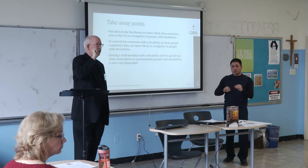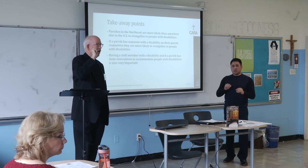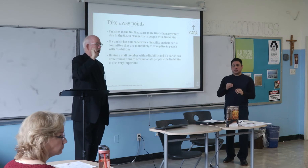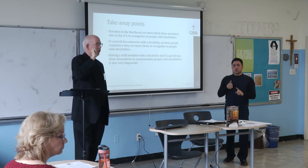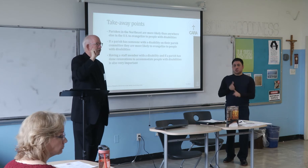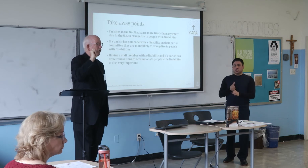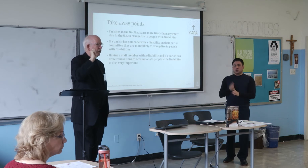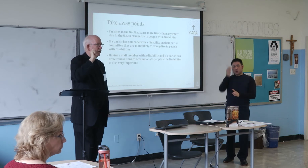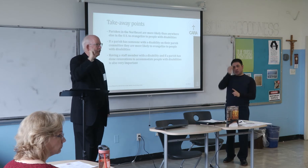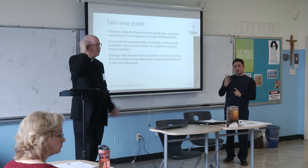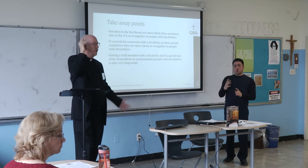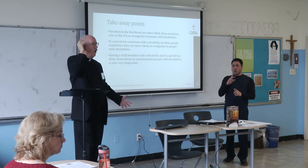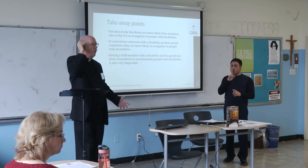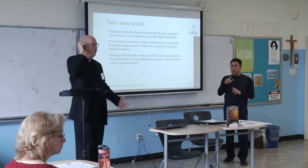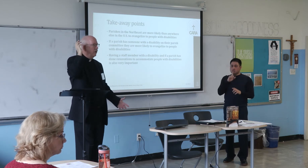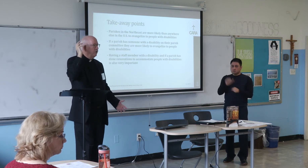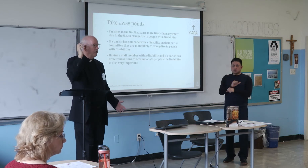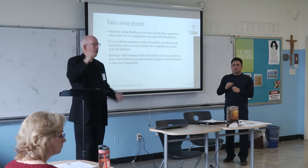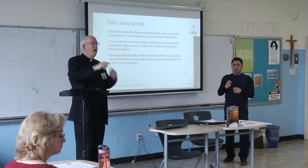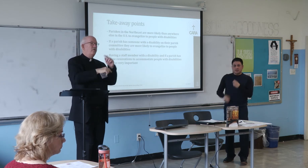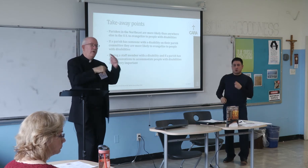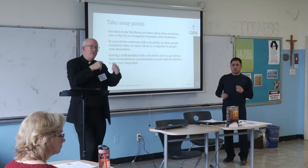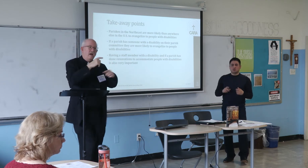you know how difficult it is, and just like, "oh, well we've got to do this!" So we find